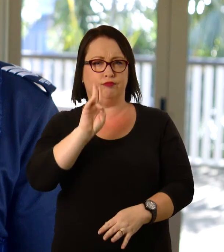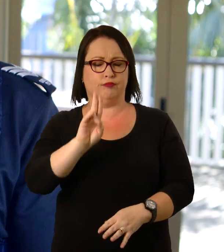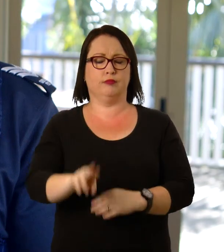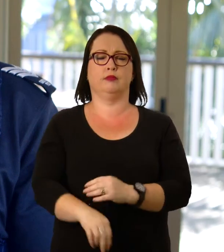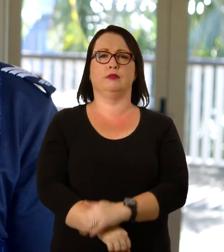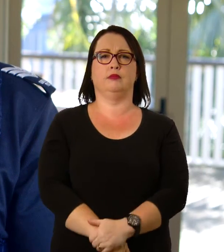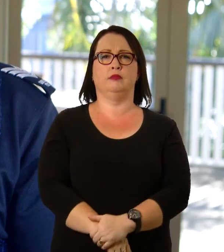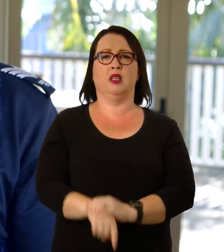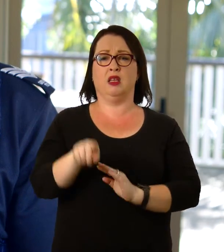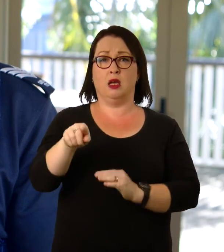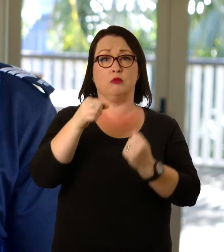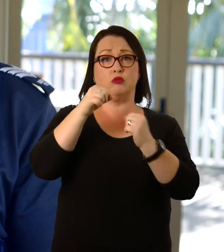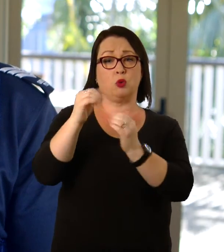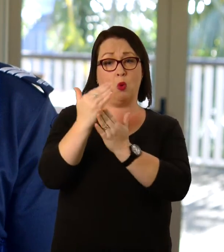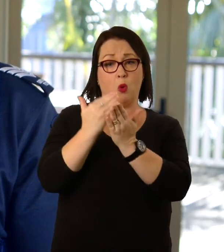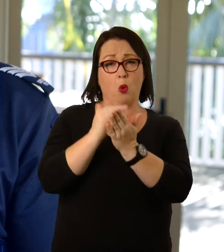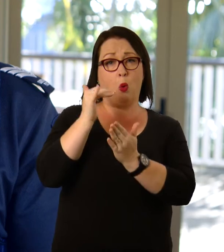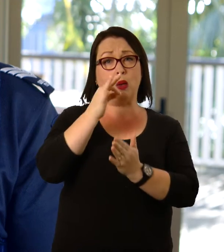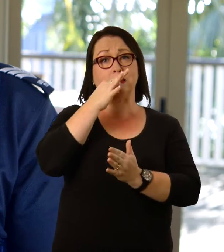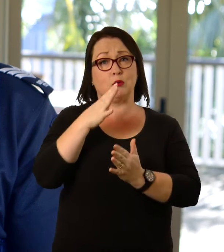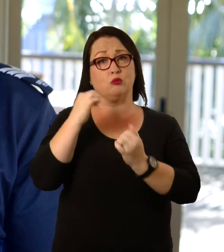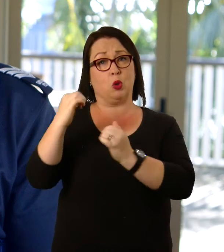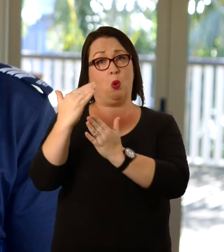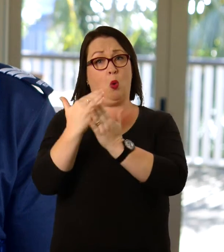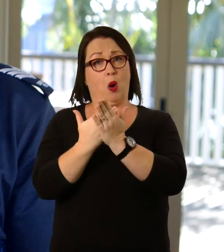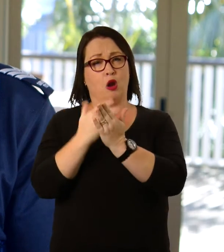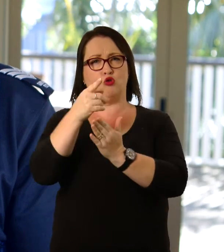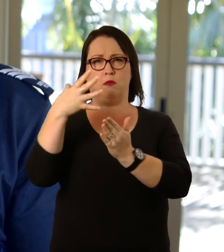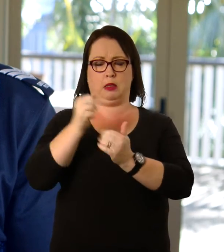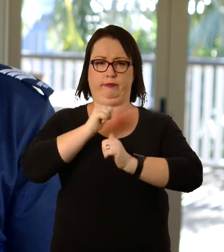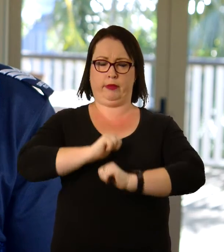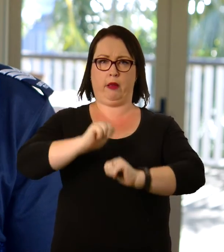A Protection Order or Temporary Protection Order requires you to be of good behaviour